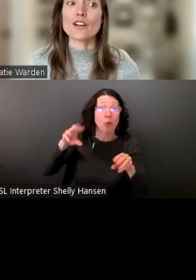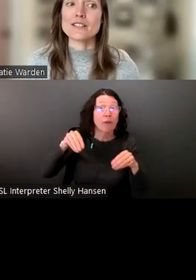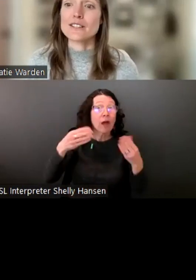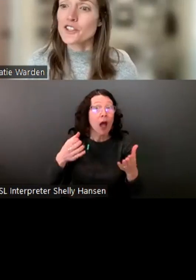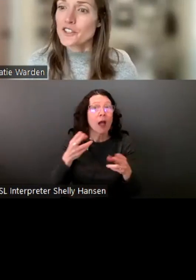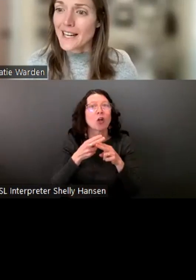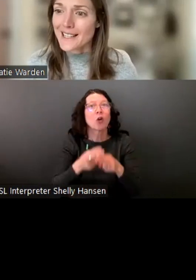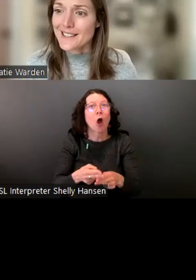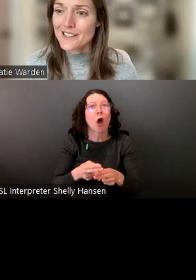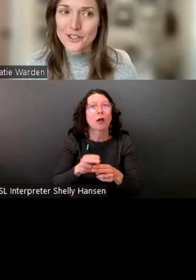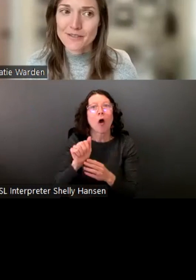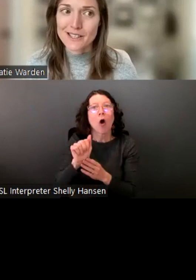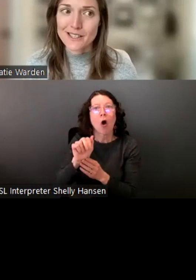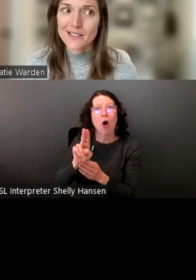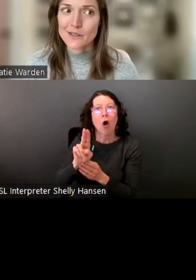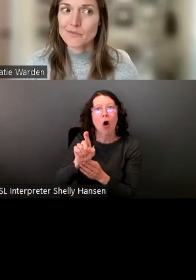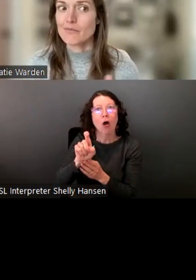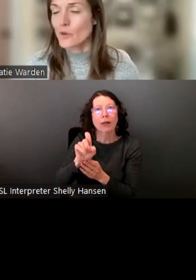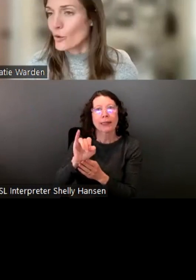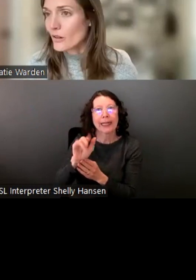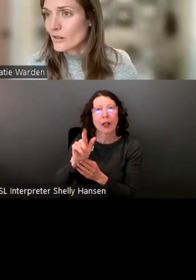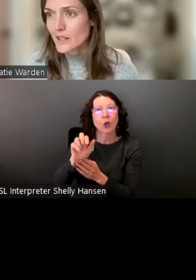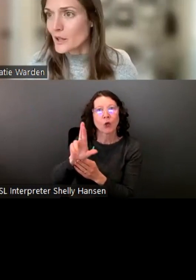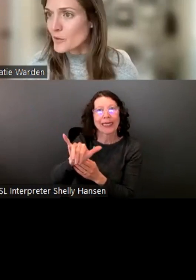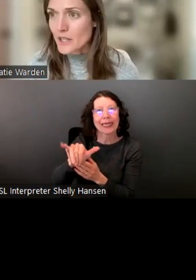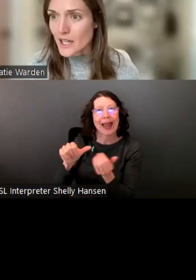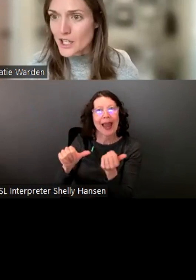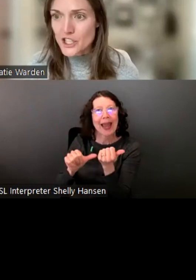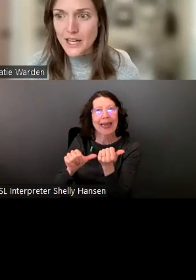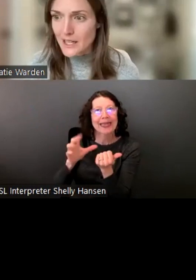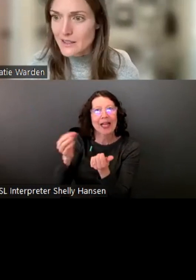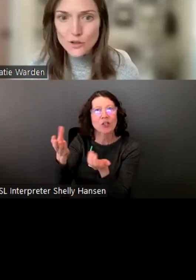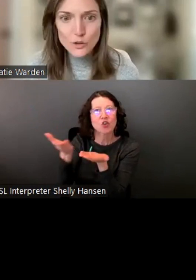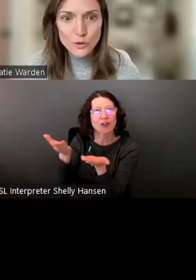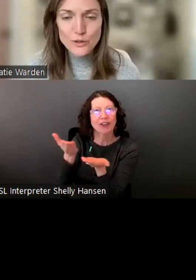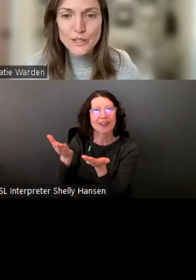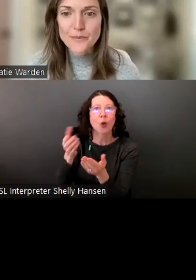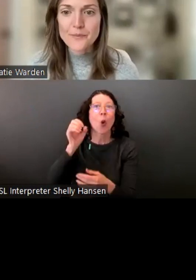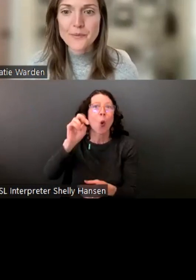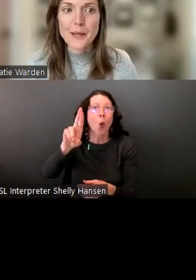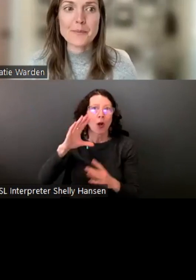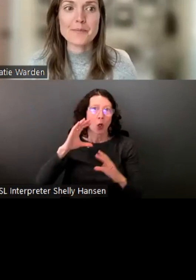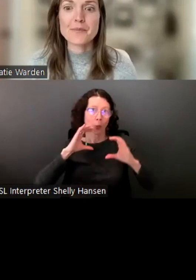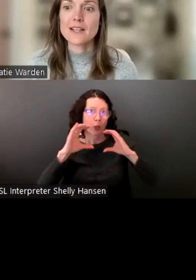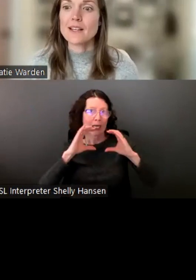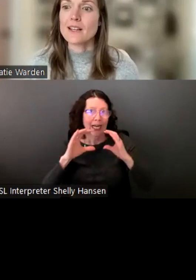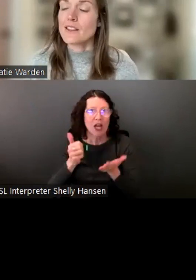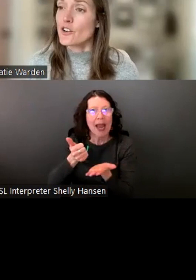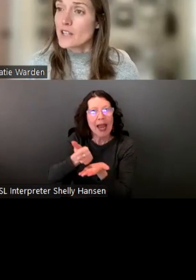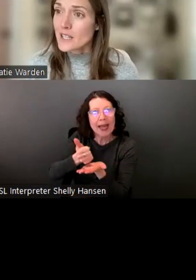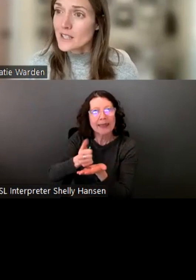auxiliary aids and services or communication aids and tools that are needed